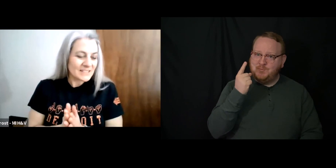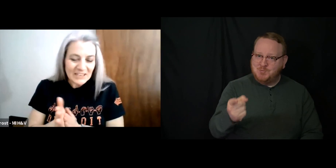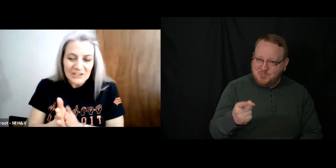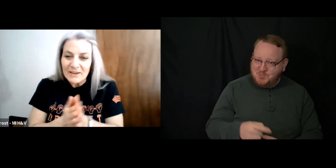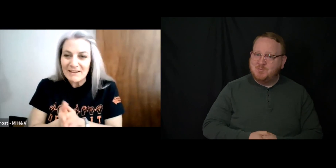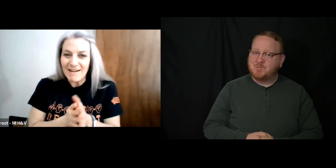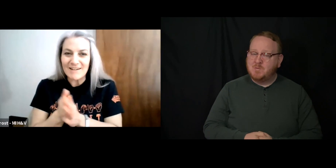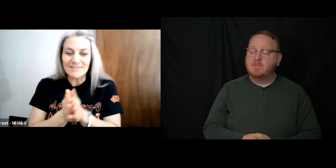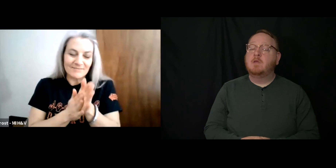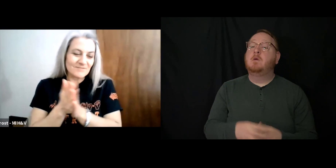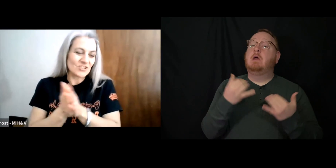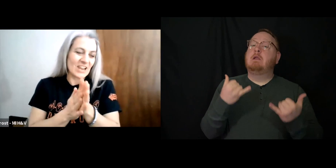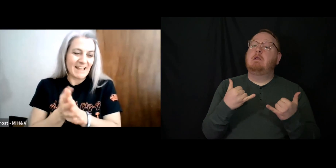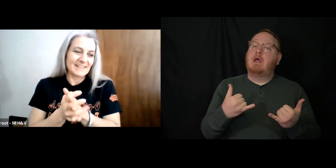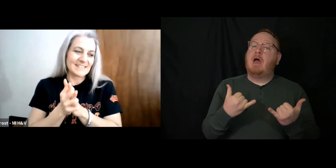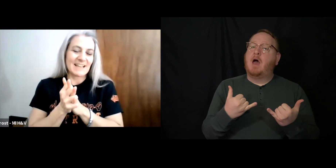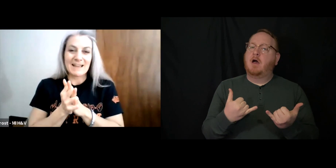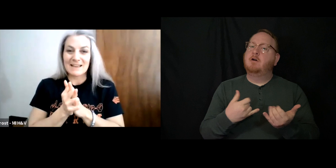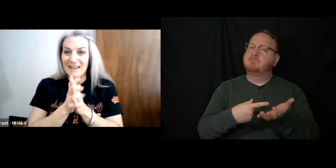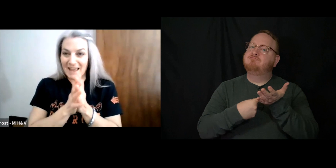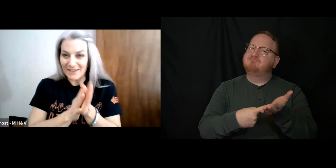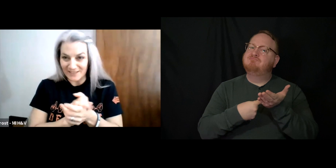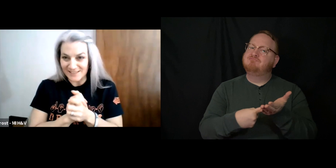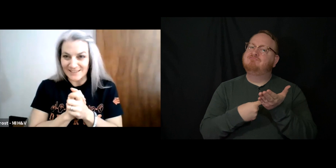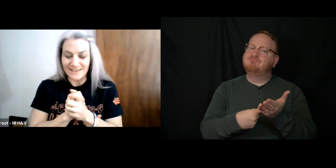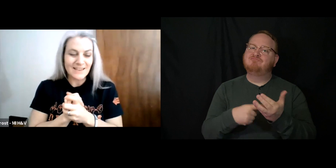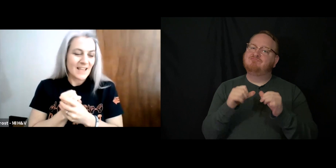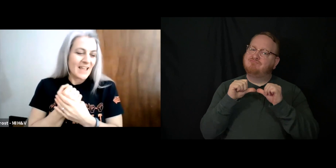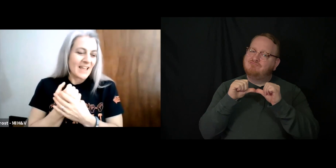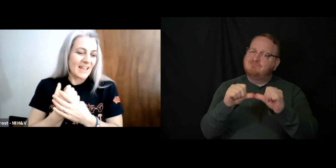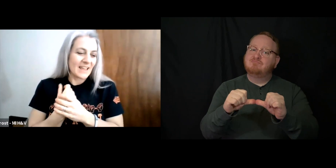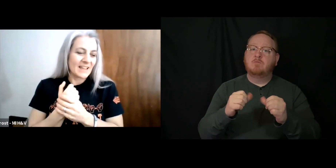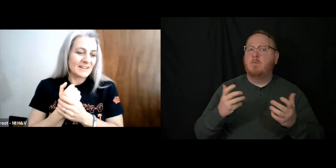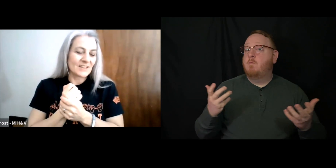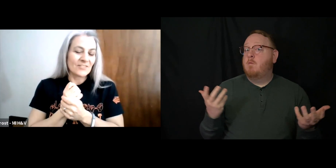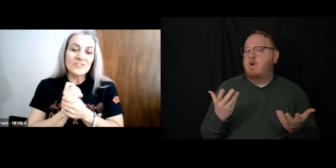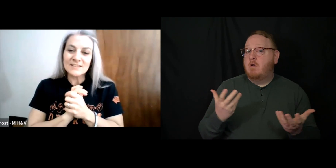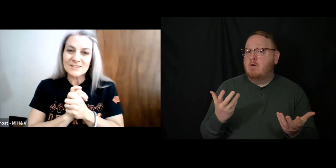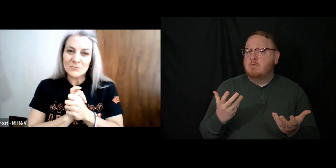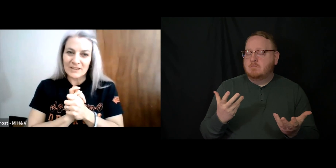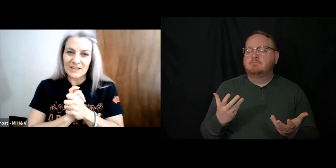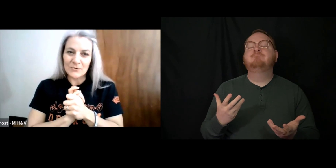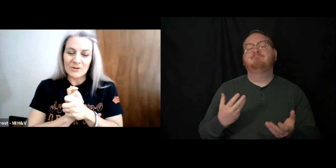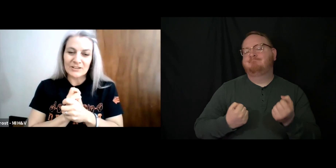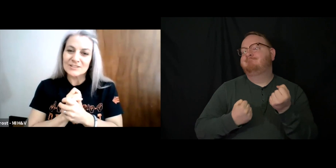continuing our paths on advocacy and this week we're going to